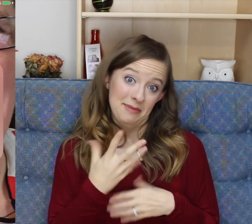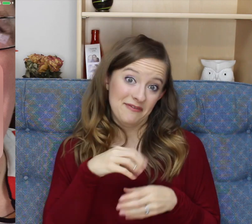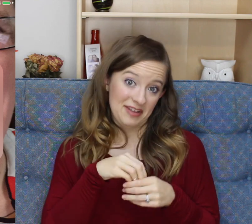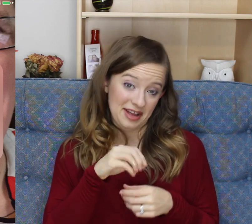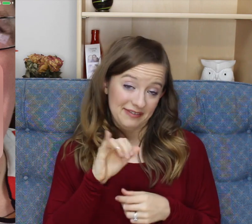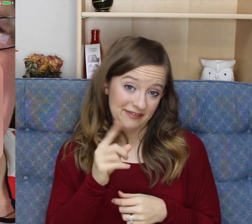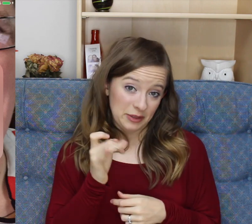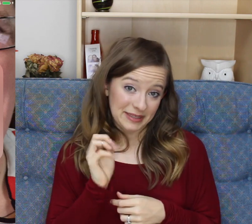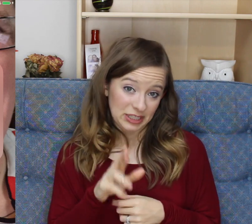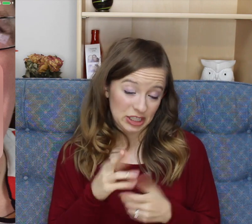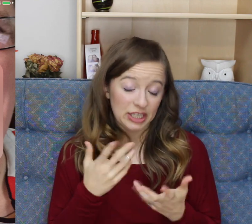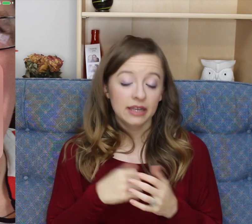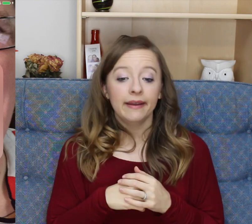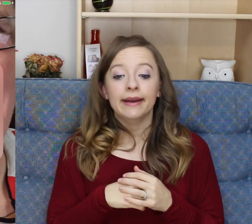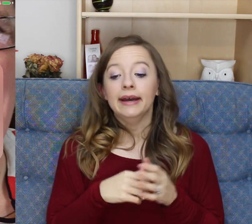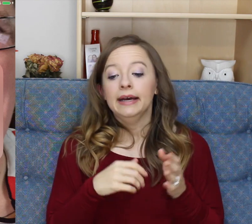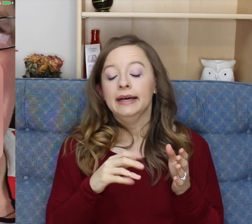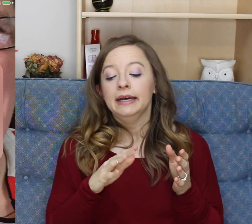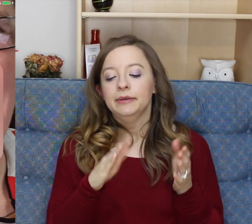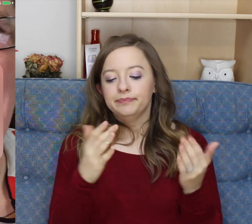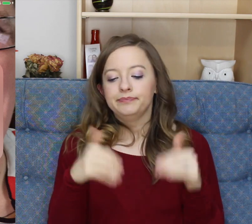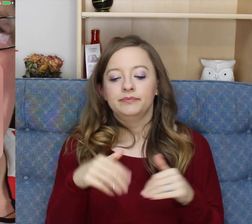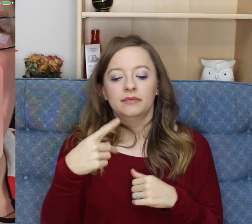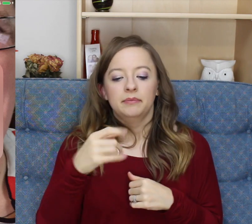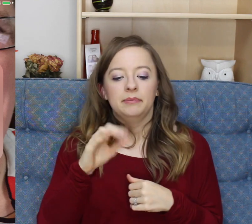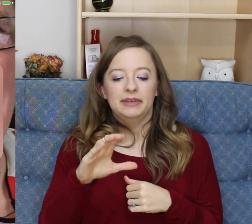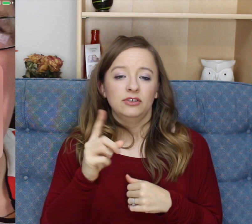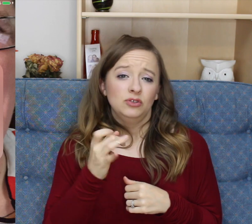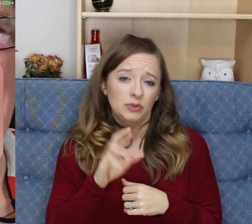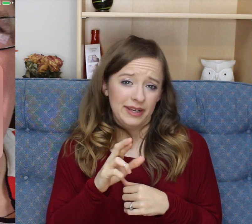because I am a part of Influenster.